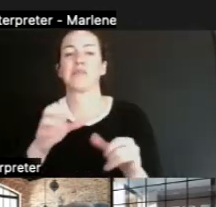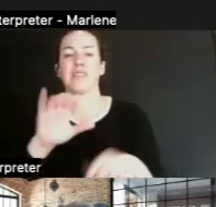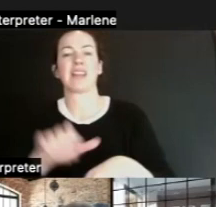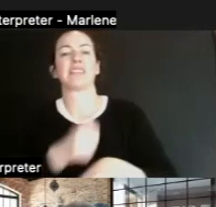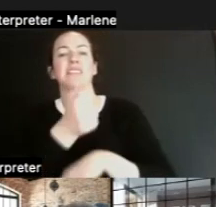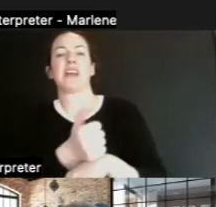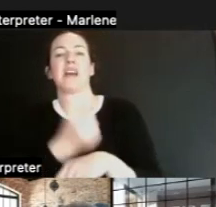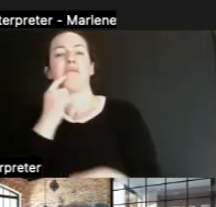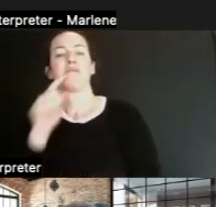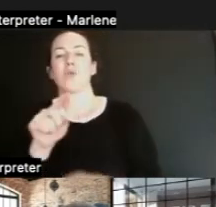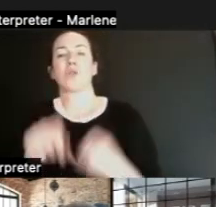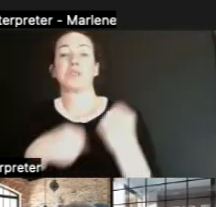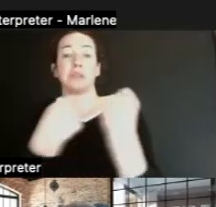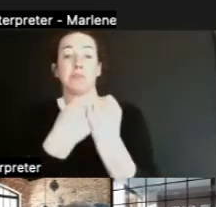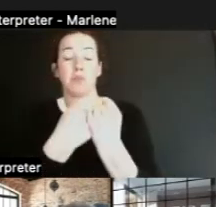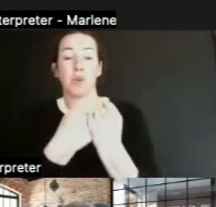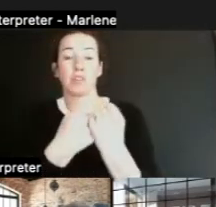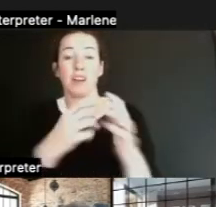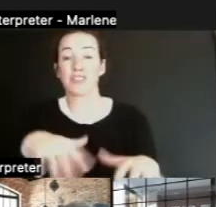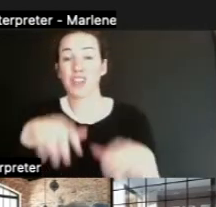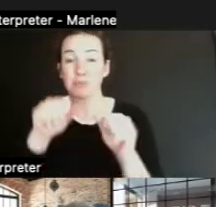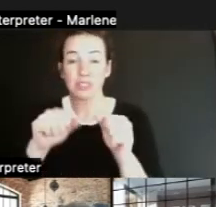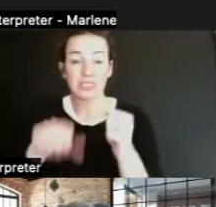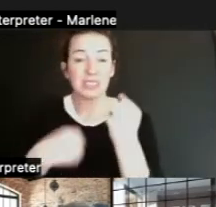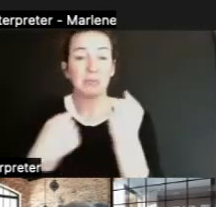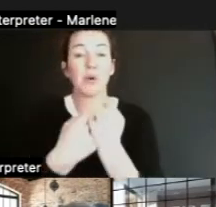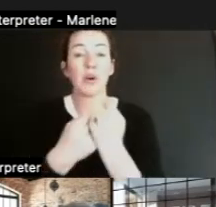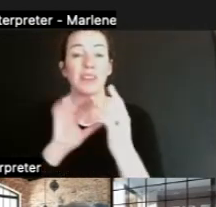to support the adoption, support the connectivity and support the literacy,